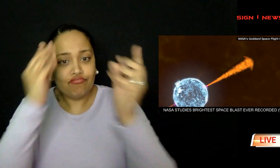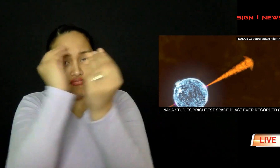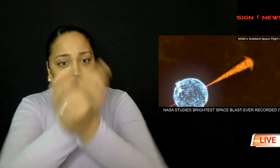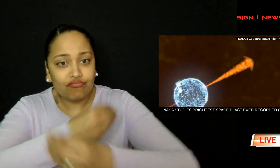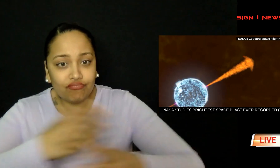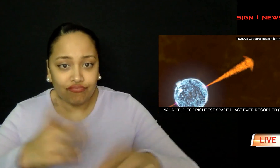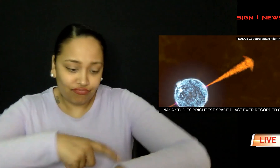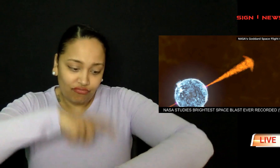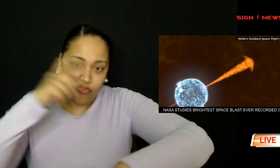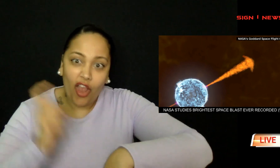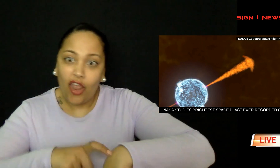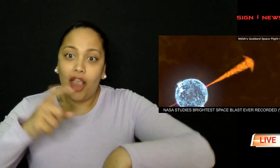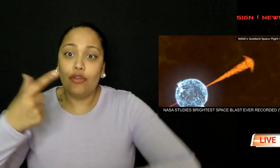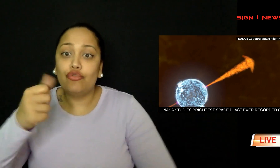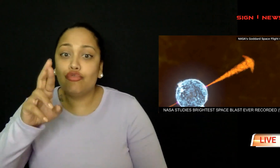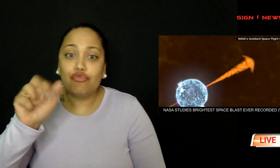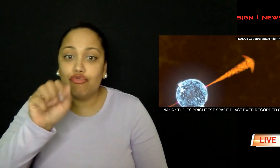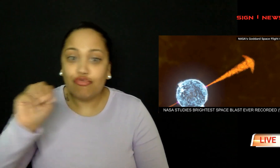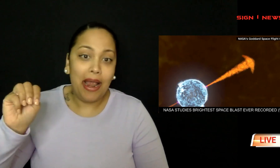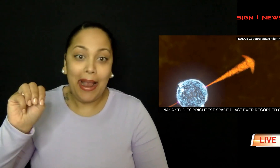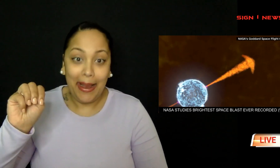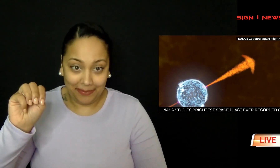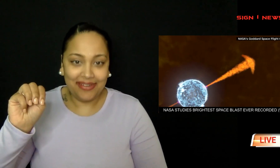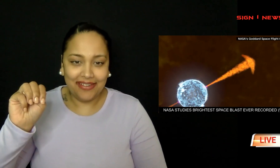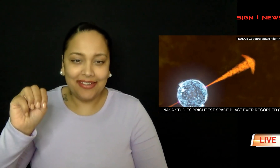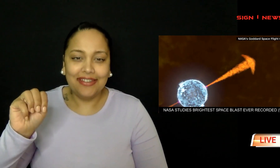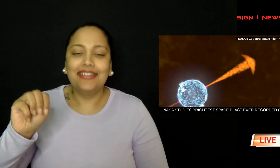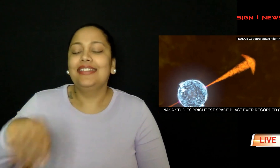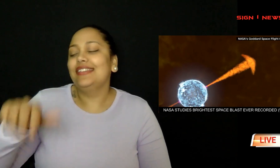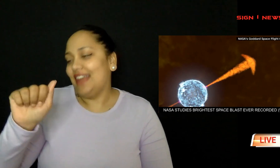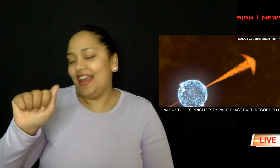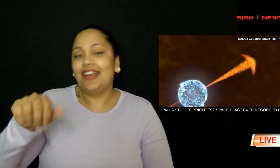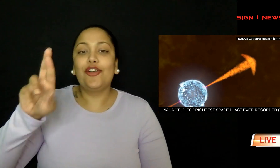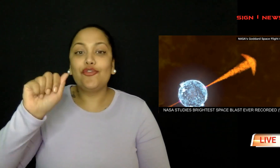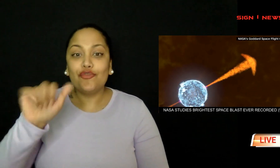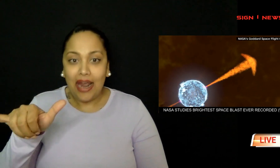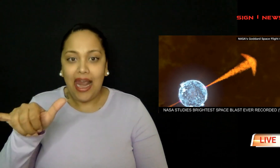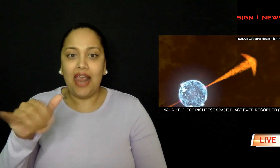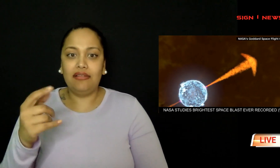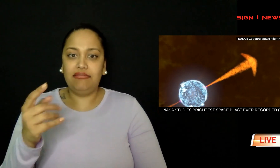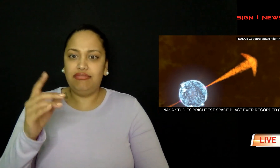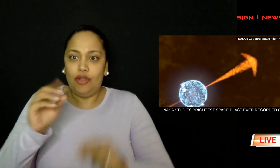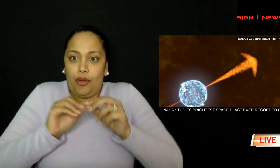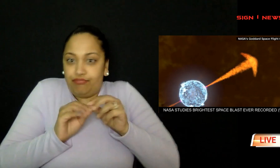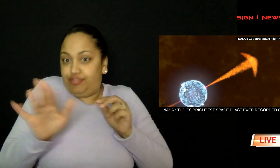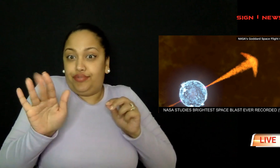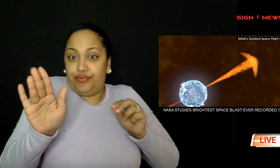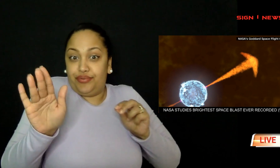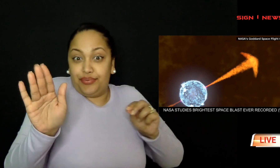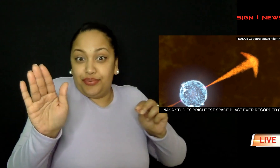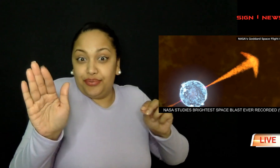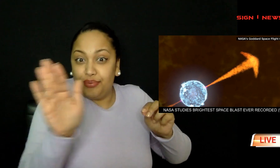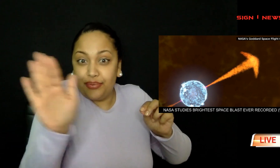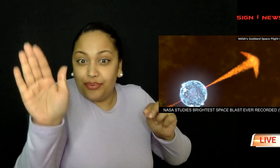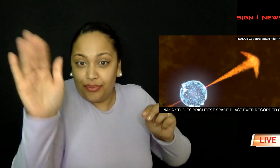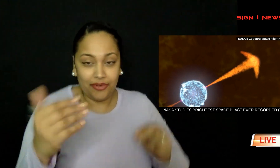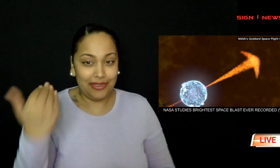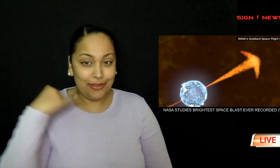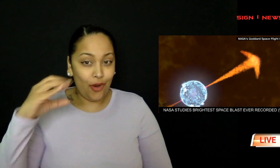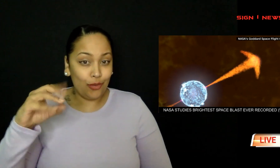the space agency announced it clocked a GammaRay burst back in October of last year that was